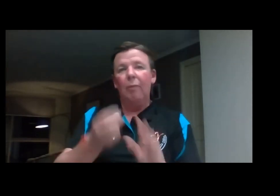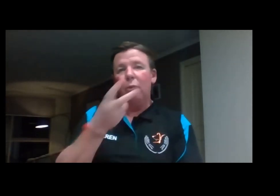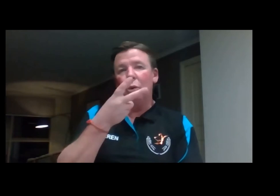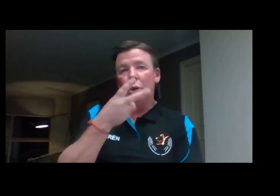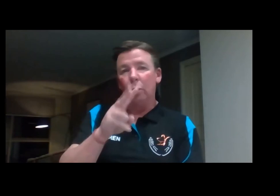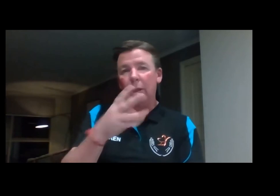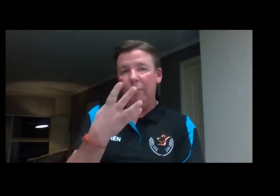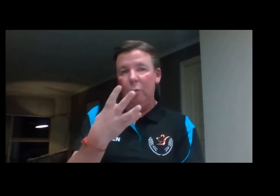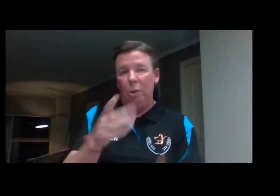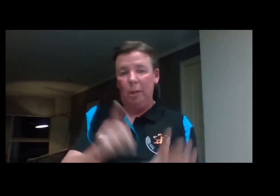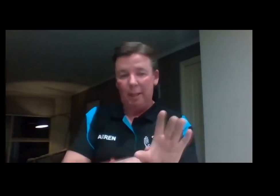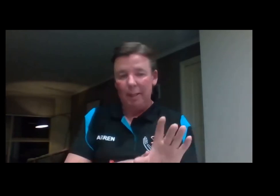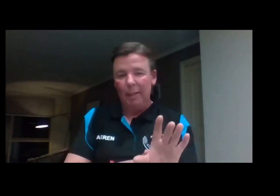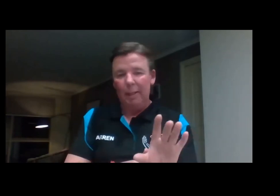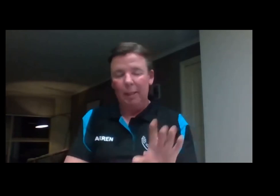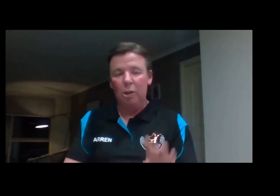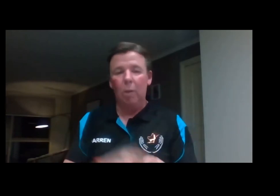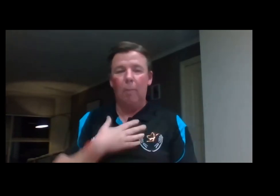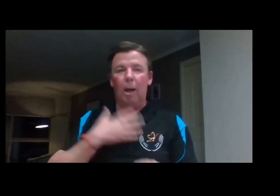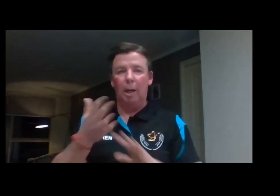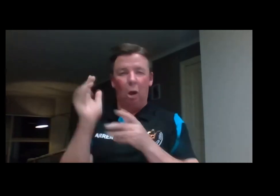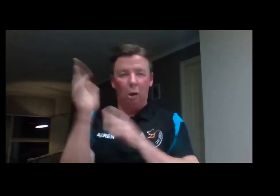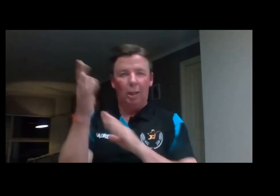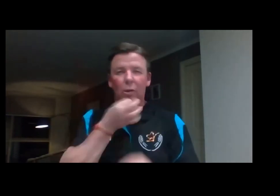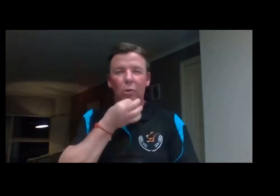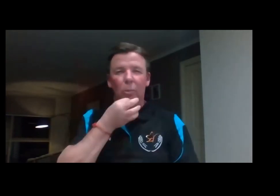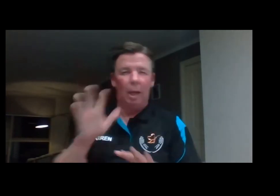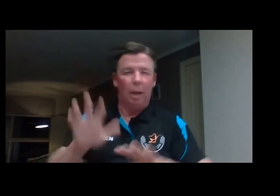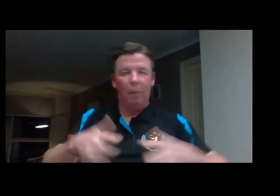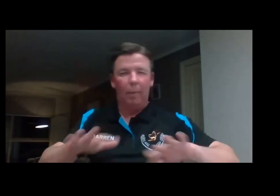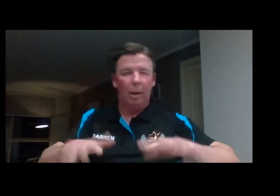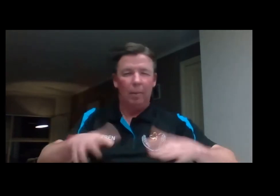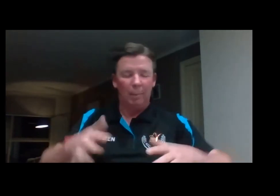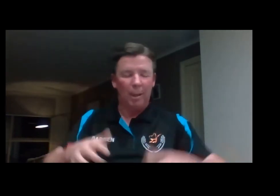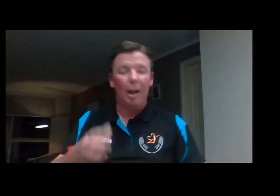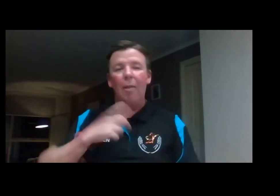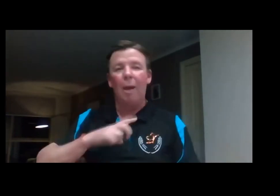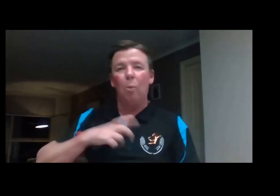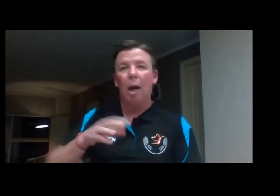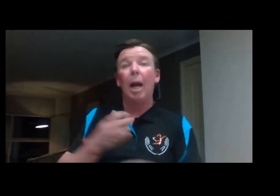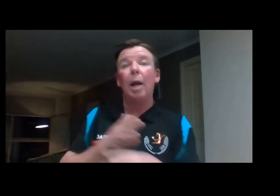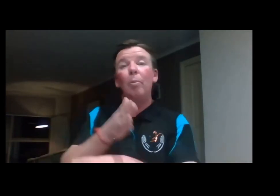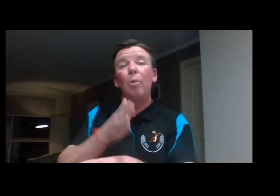learning for 24 years and my Auslan is [signs] touch and go.